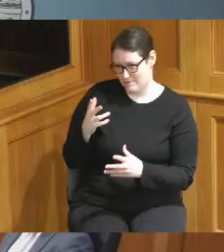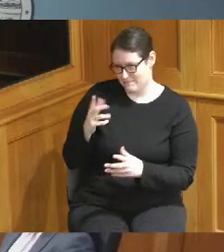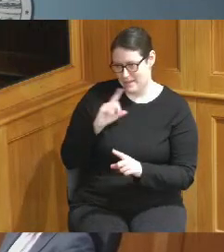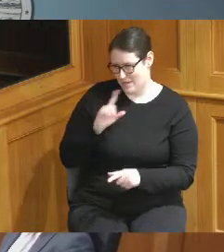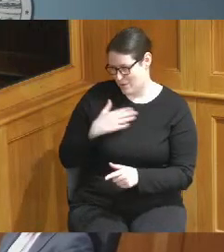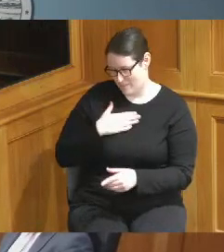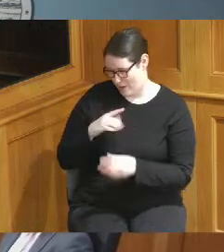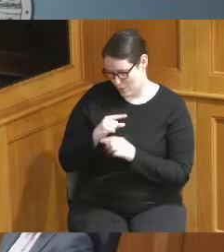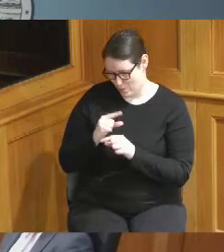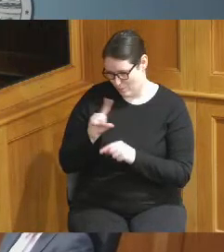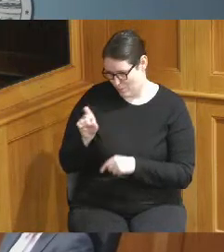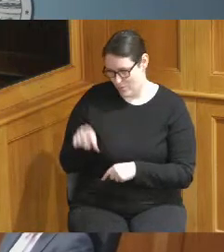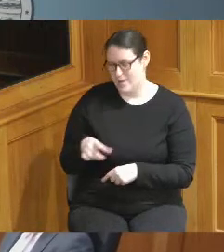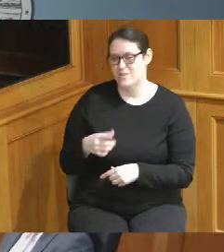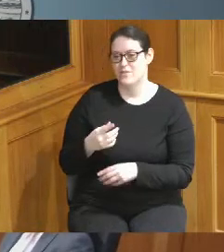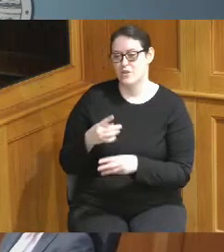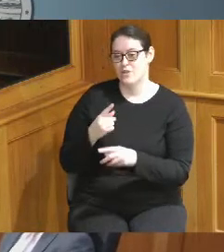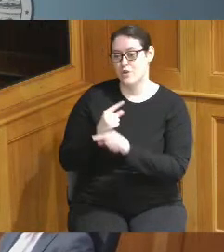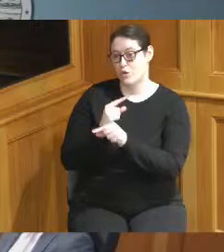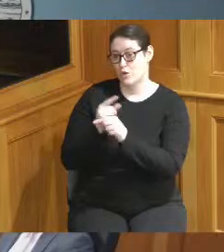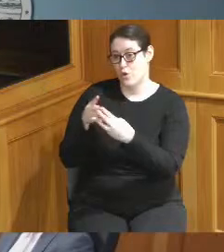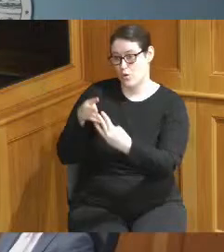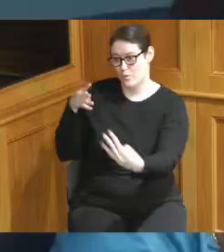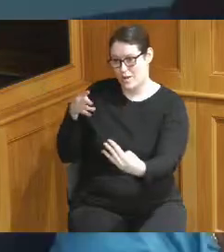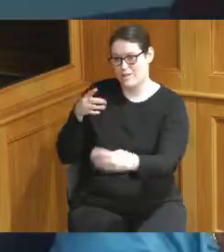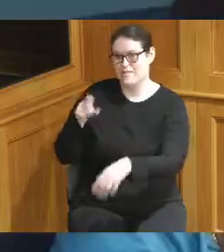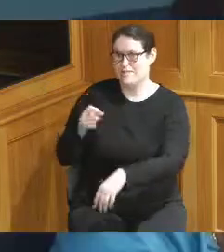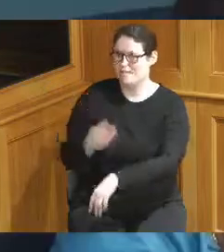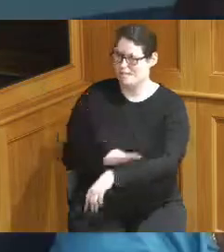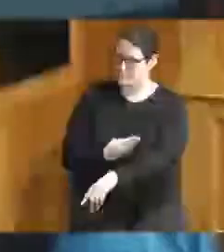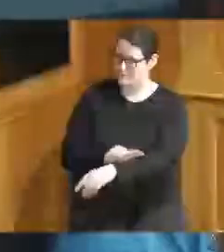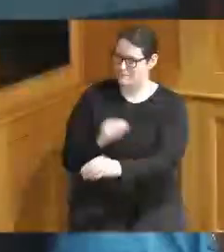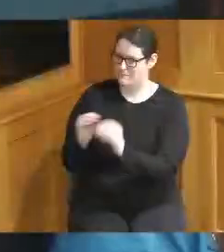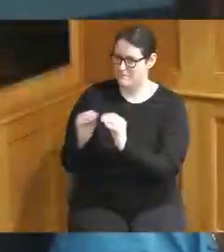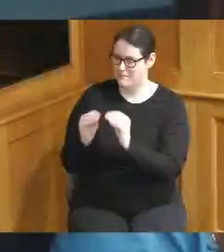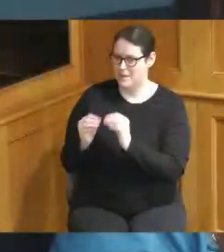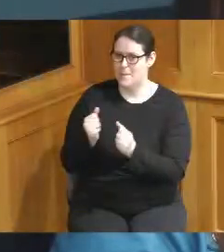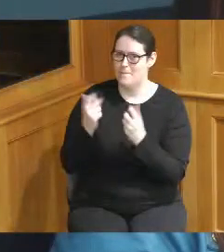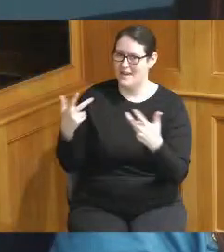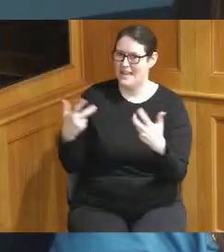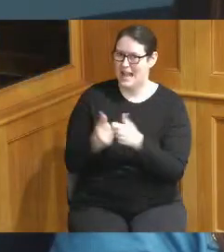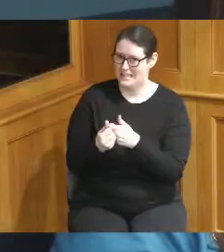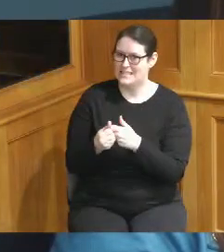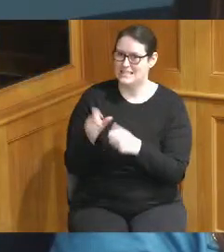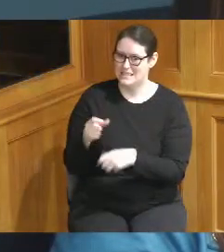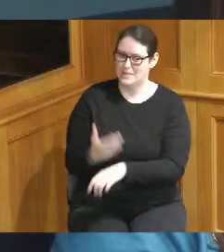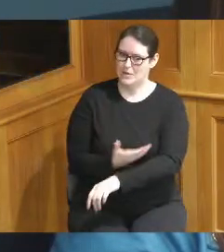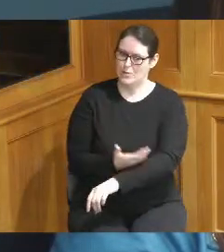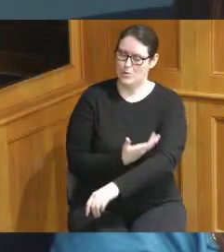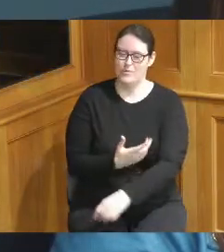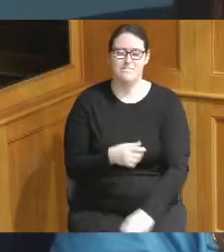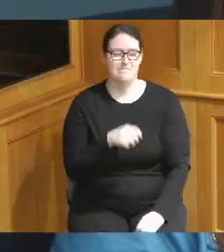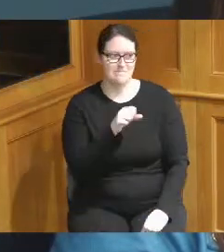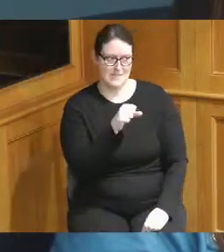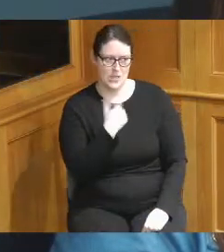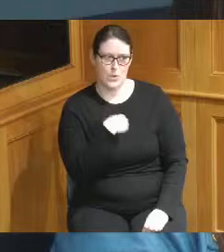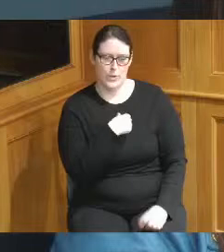very very long time in Cincinnati in the community of Avondale want to give a congratulations to Dr